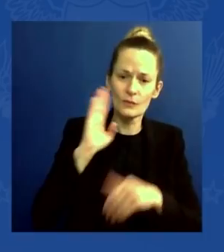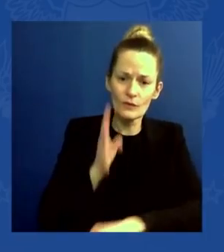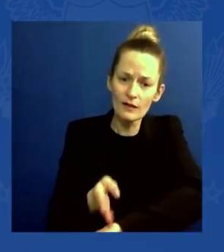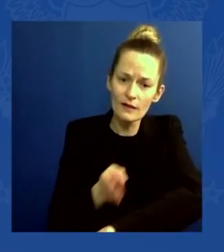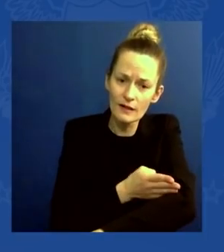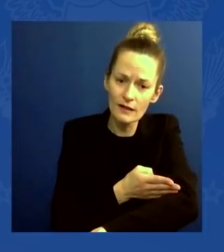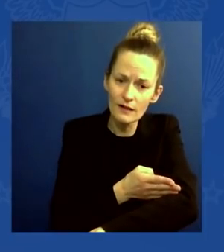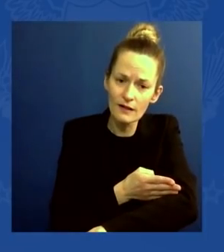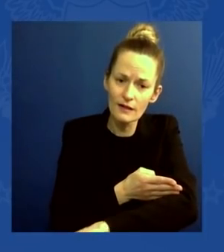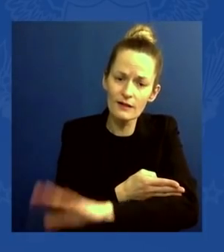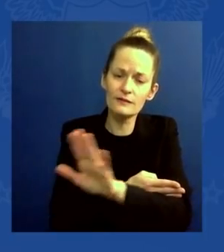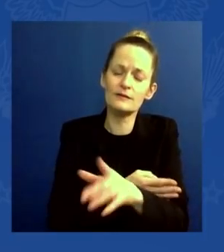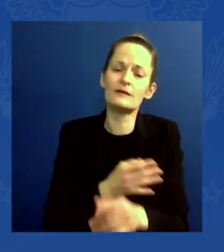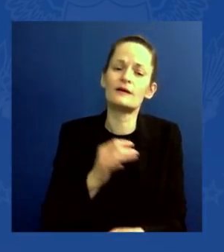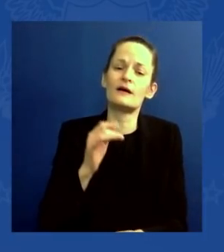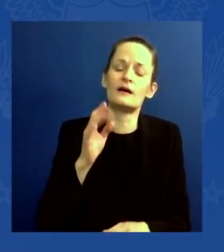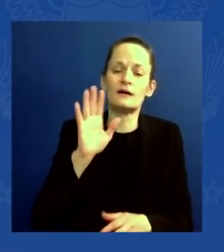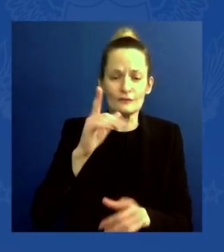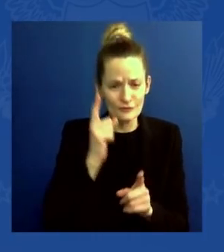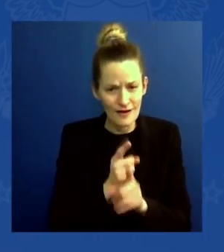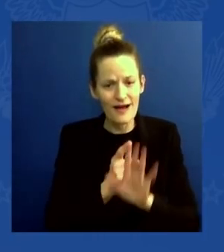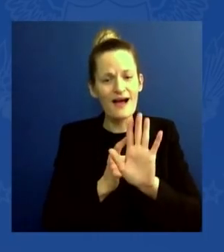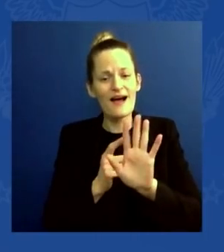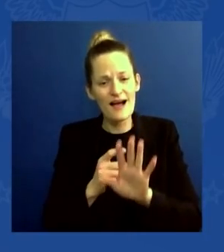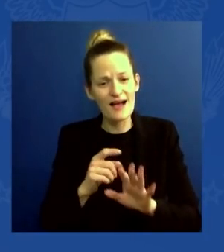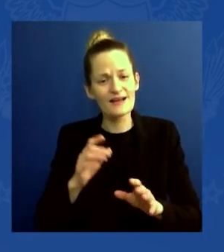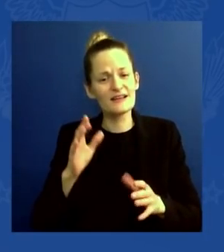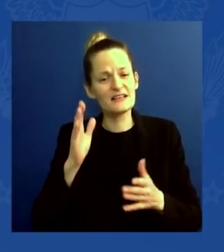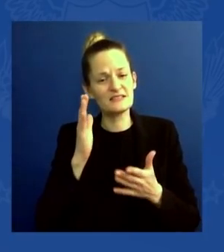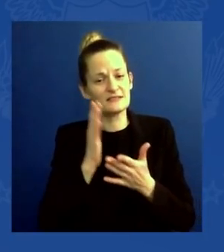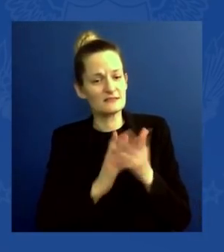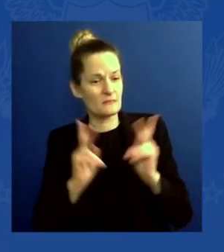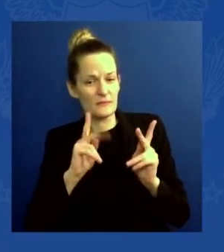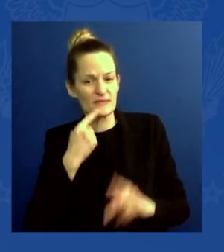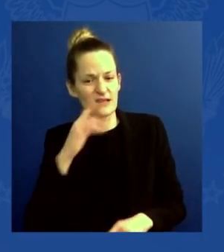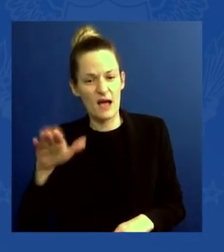you know, the Democrats are going to be doing too well." That's why I think we have to try to figure out